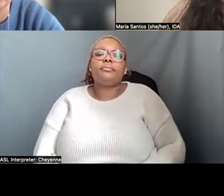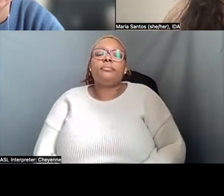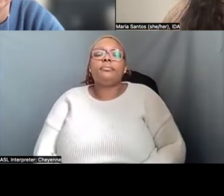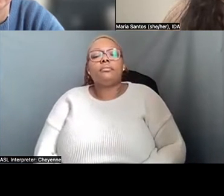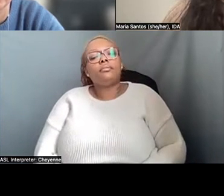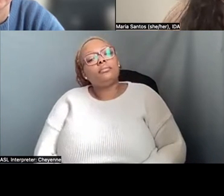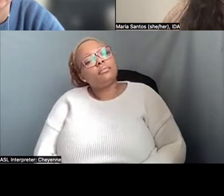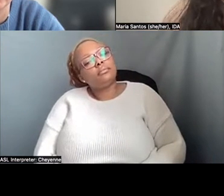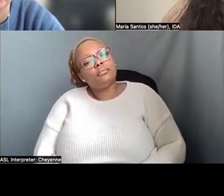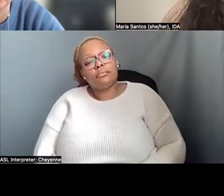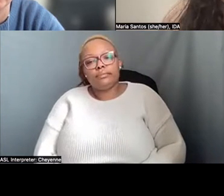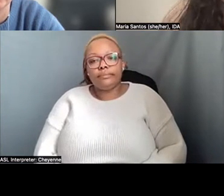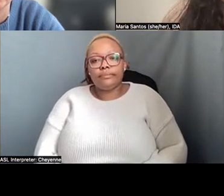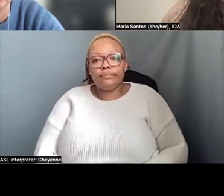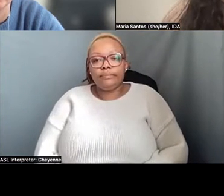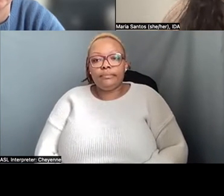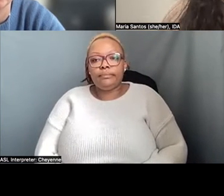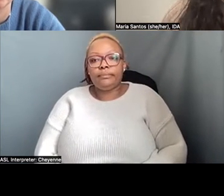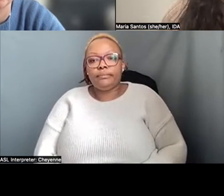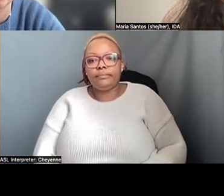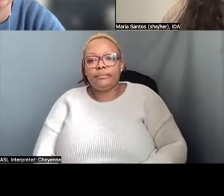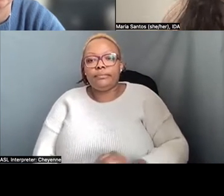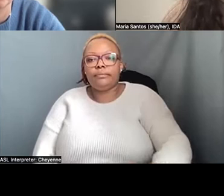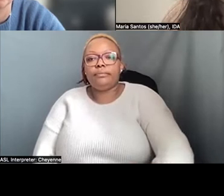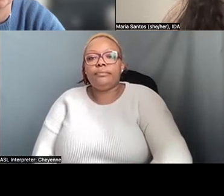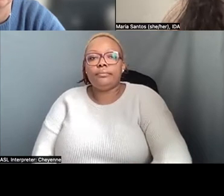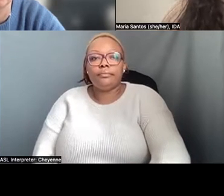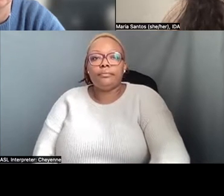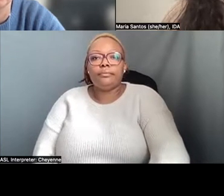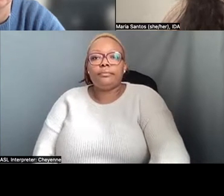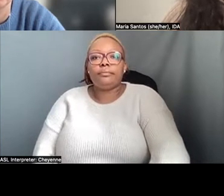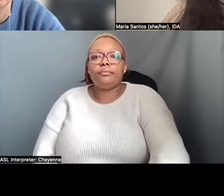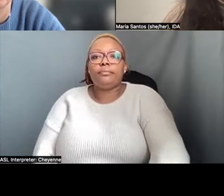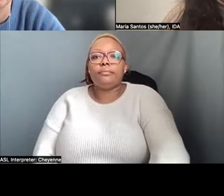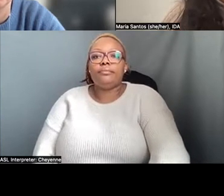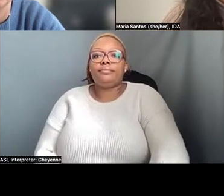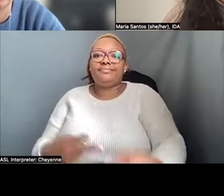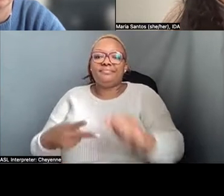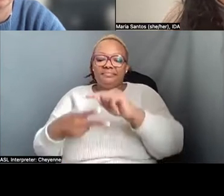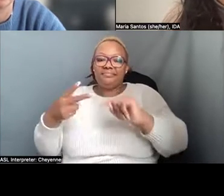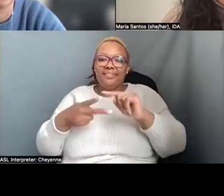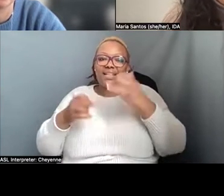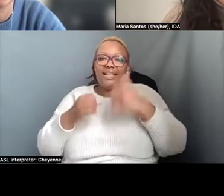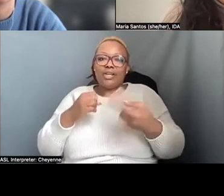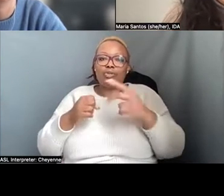Thank you. Okay. And then last two questions, again, are a little bit more specific about eligibility.